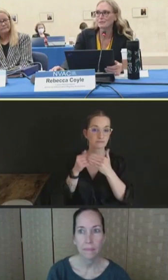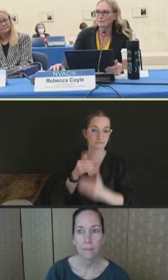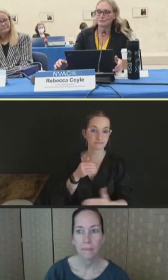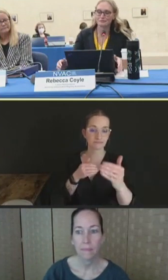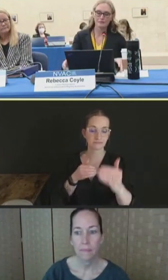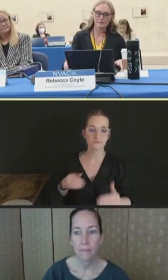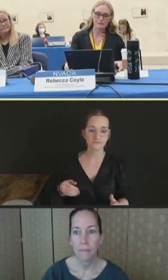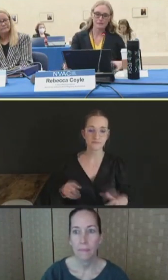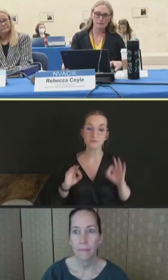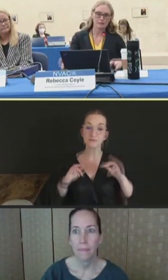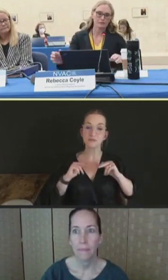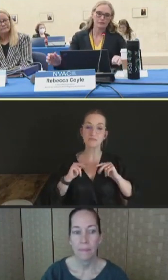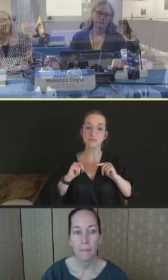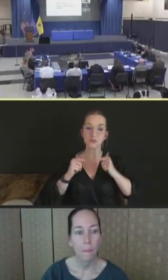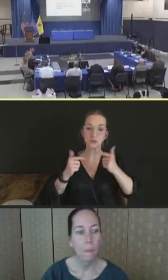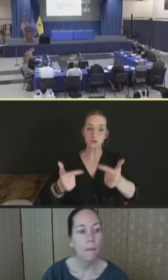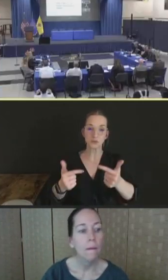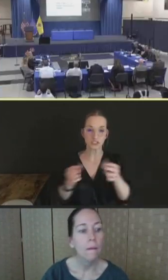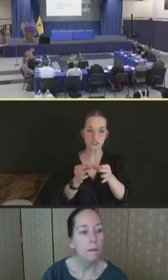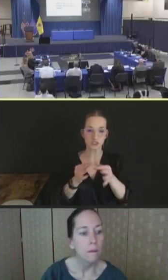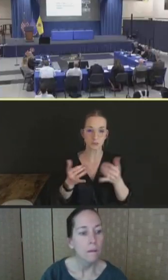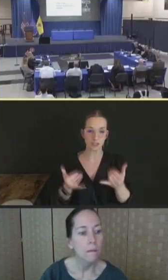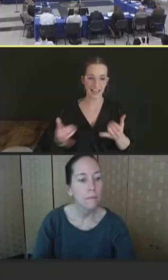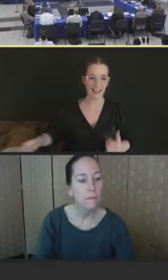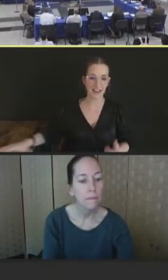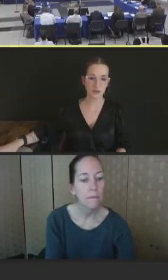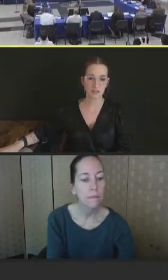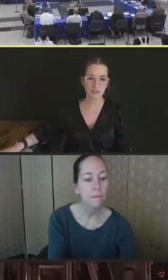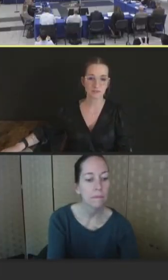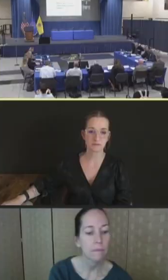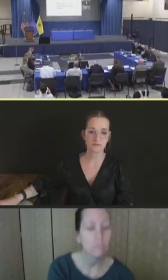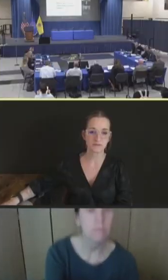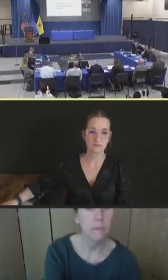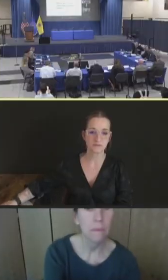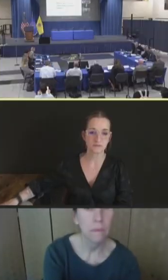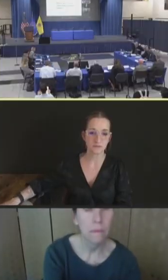Robert Hopkins: Thank you, Rebecca. Next is American Pharmacists Association, Jean Goode.